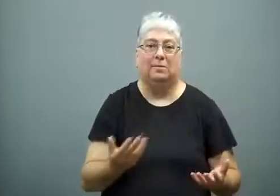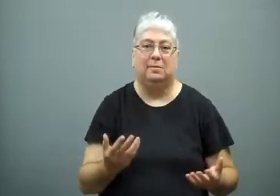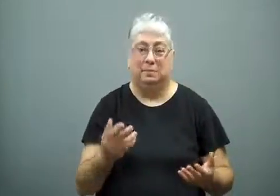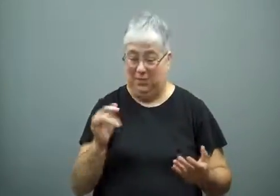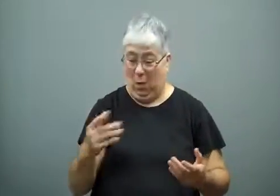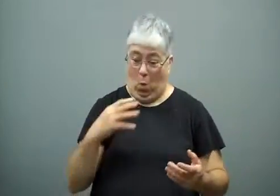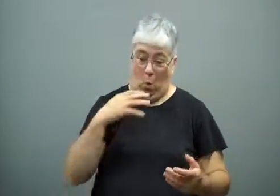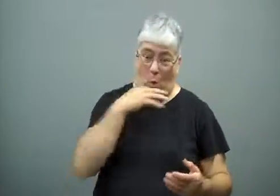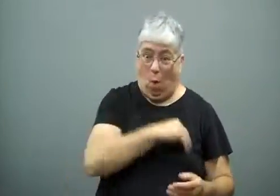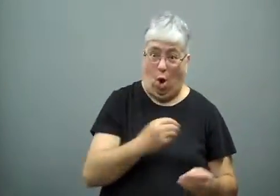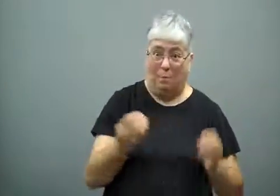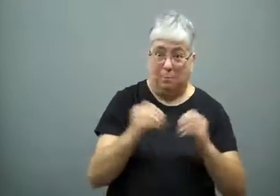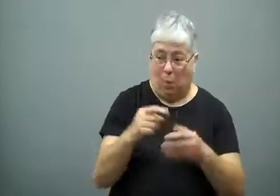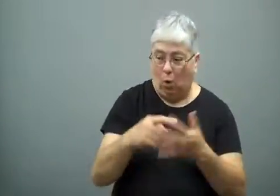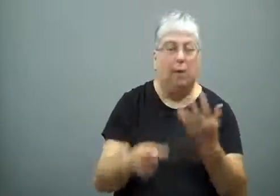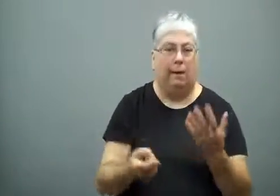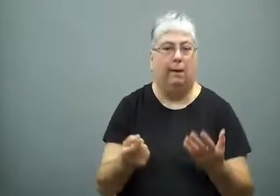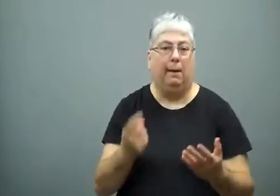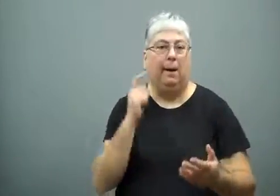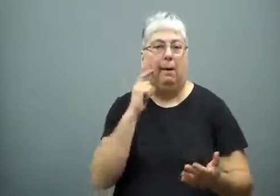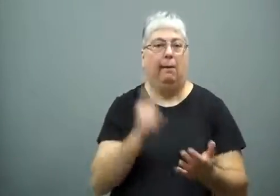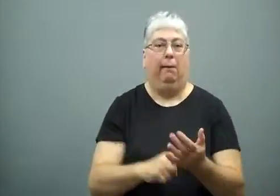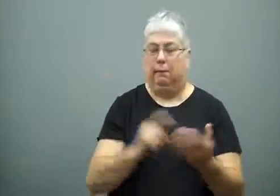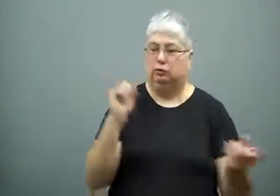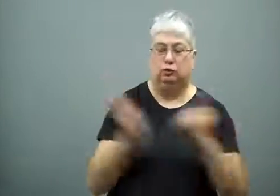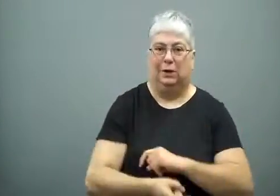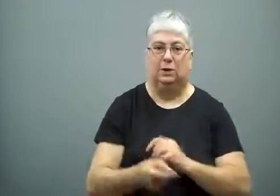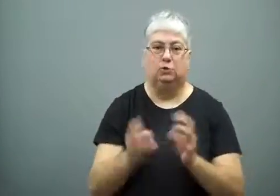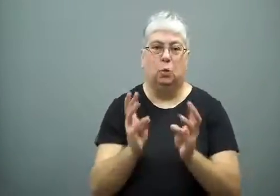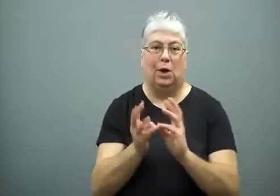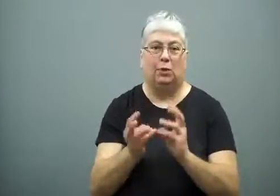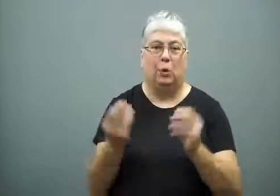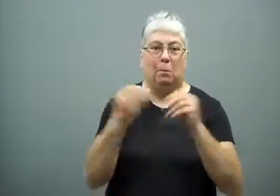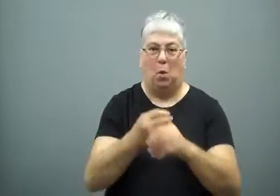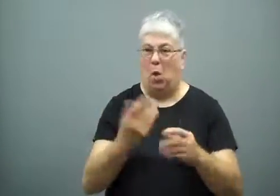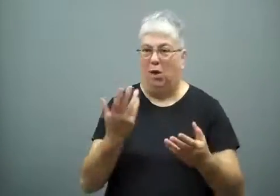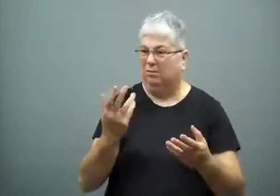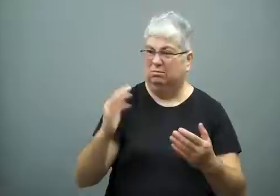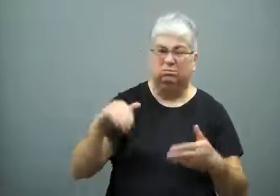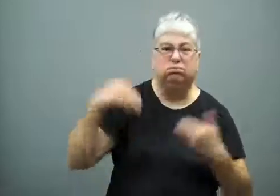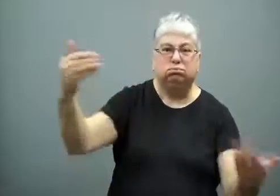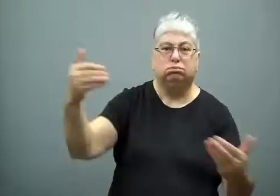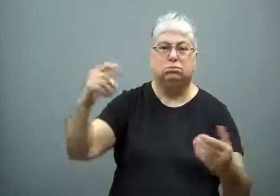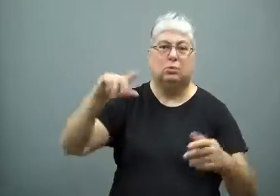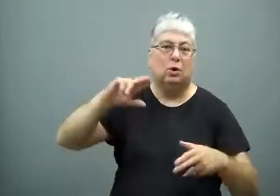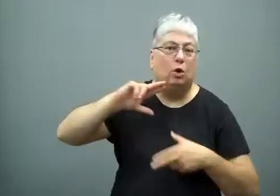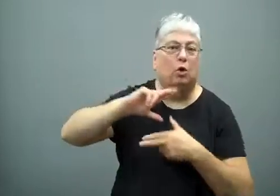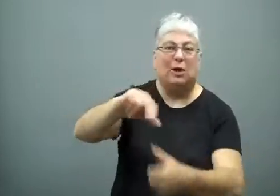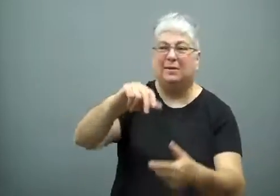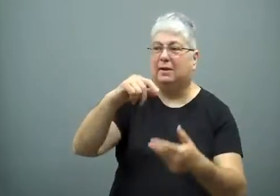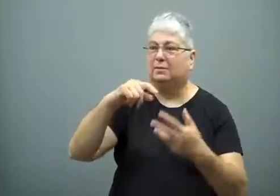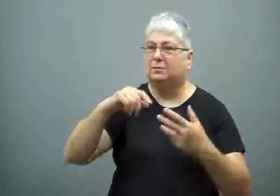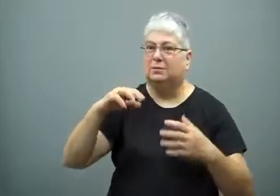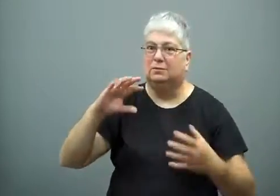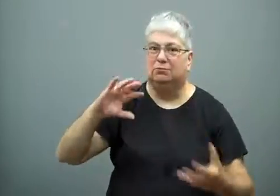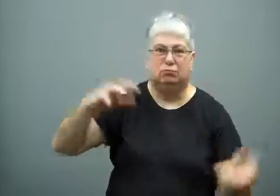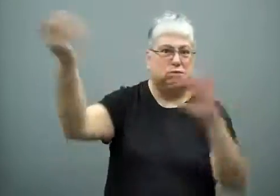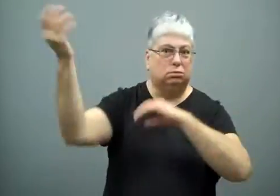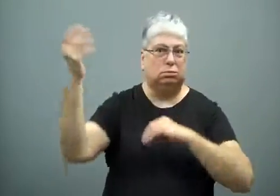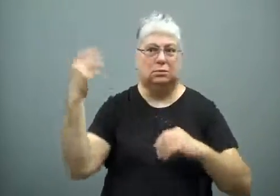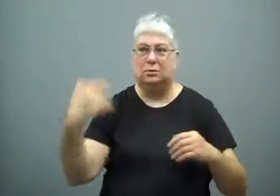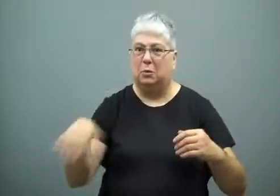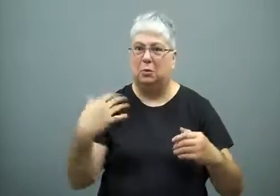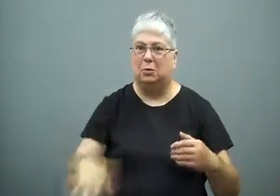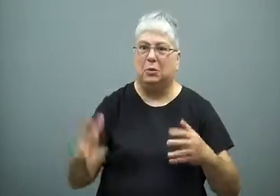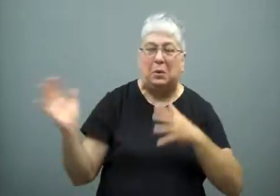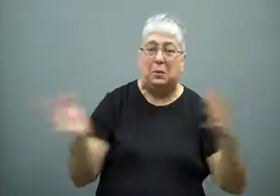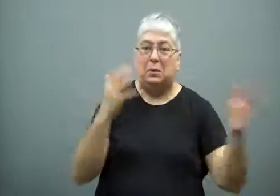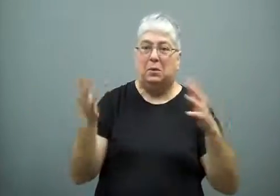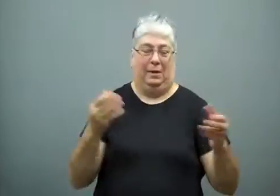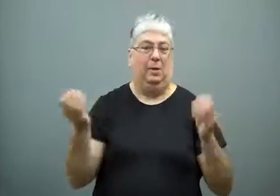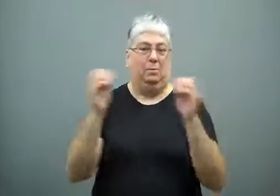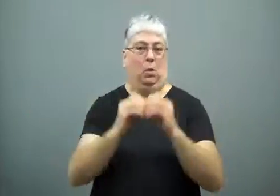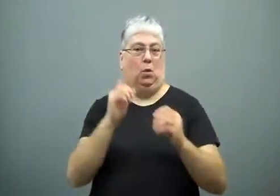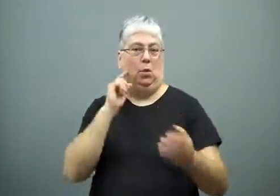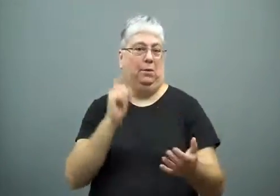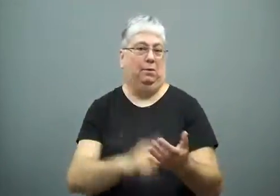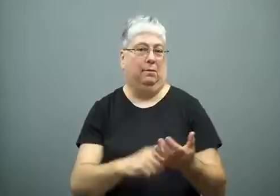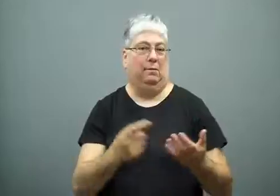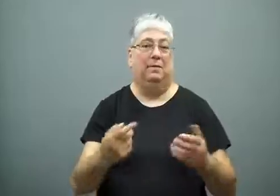The warmer weather has changed the weather, producing tornadoes,